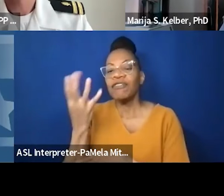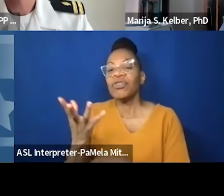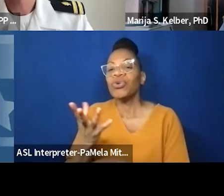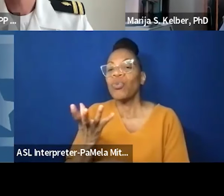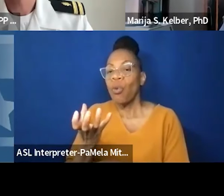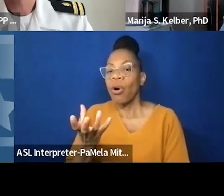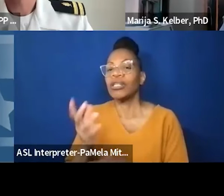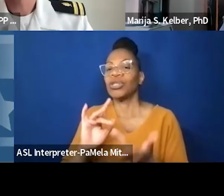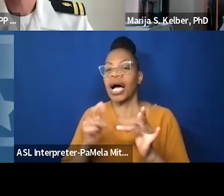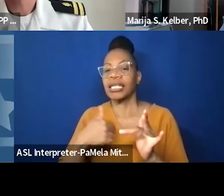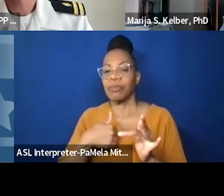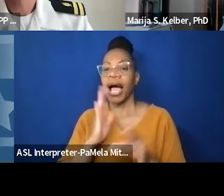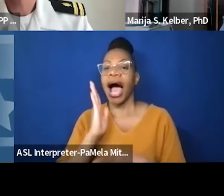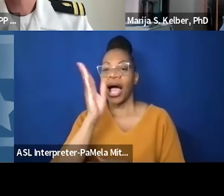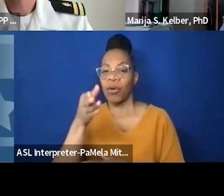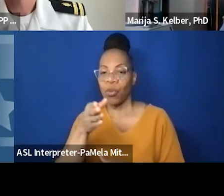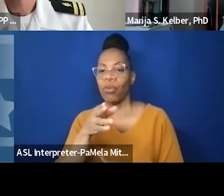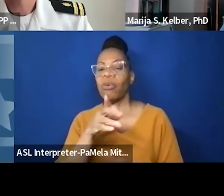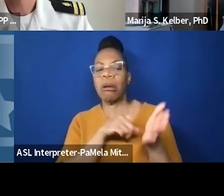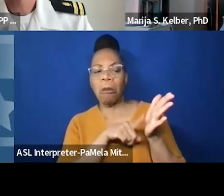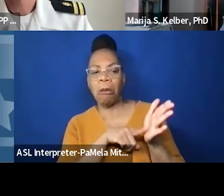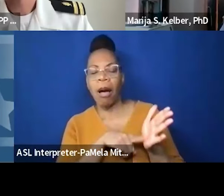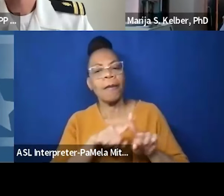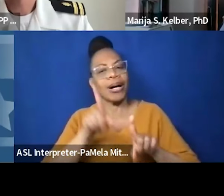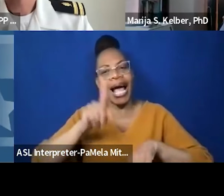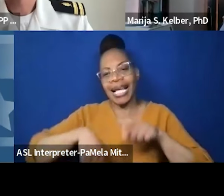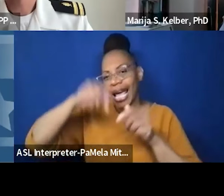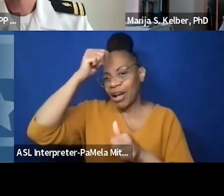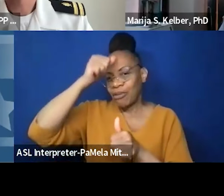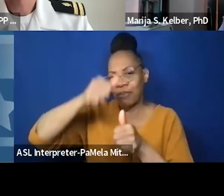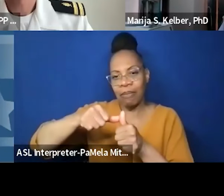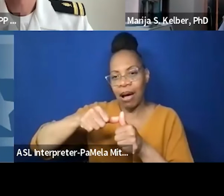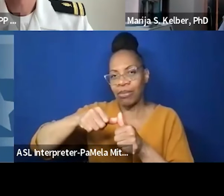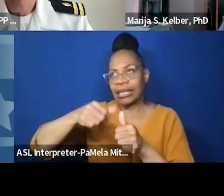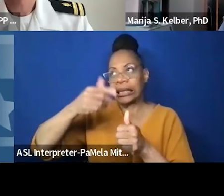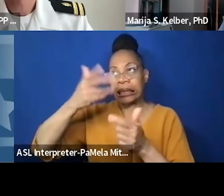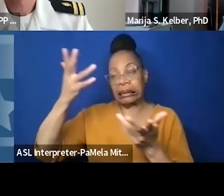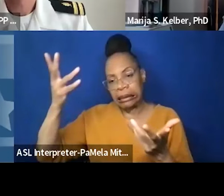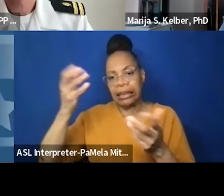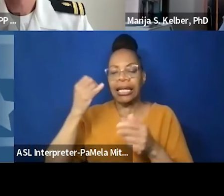I will look into it, but I can't remember off the top of my head whether they're similar